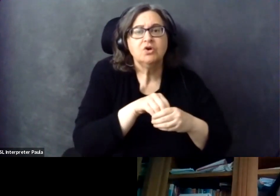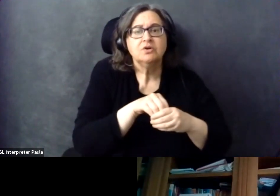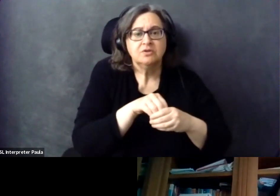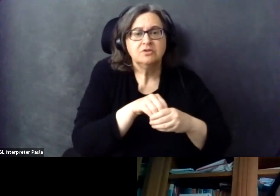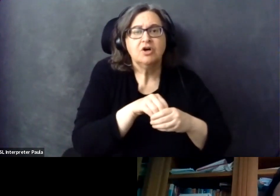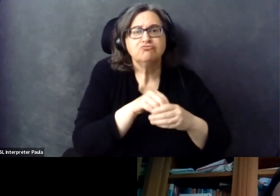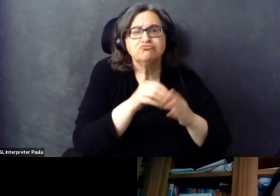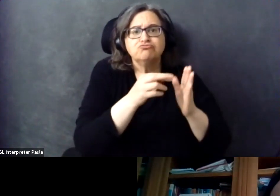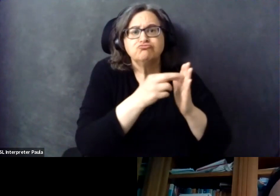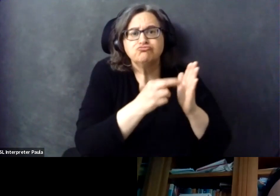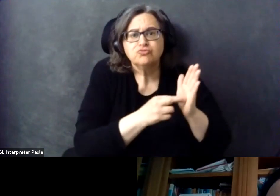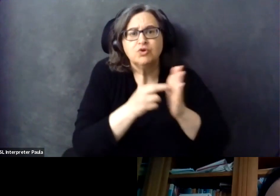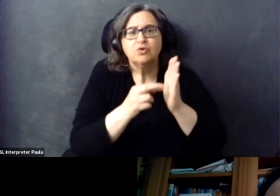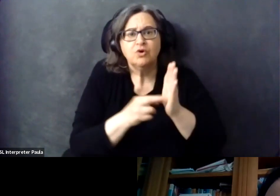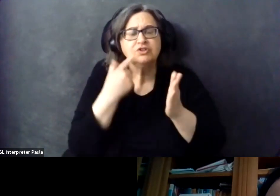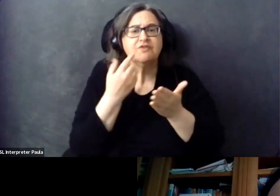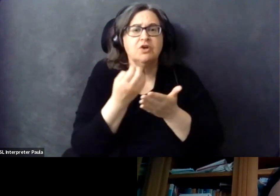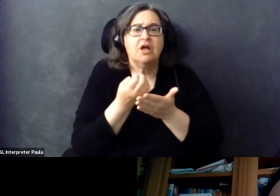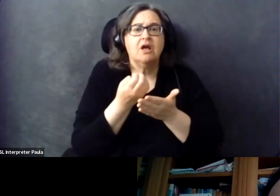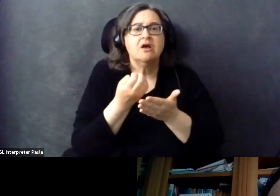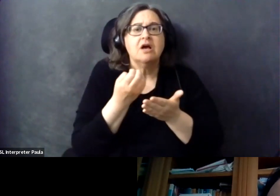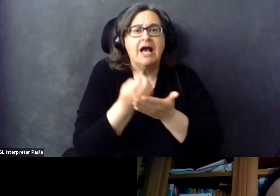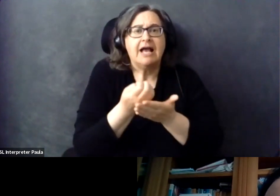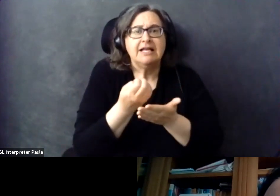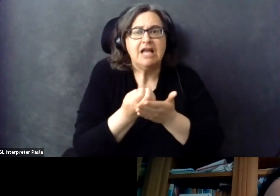Act basically is a directive that contain